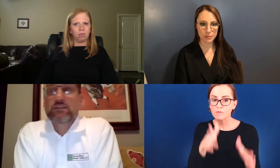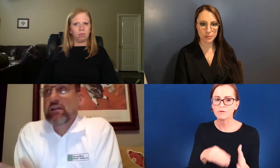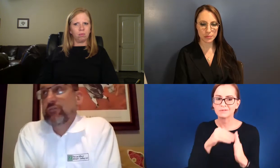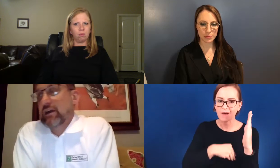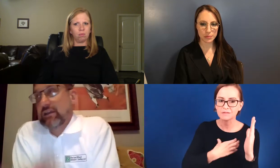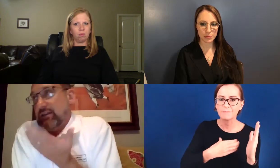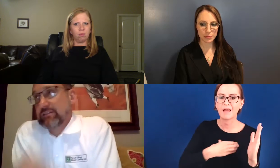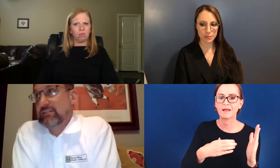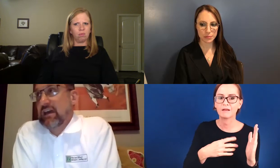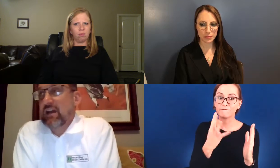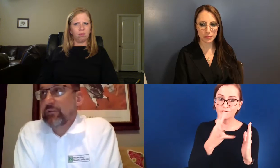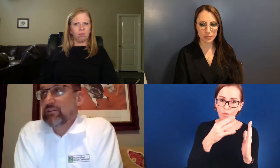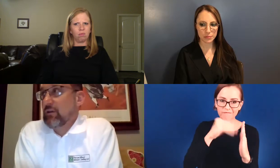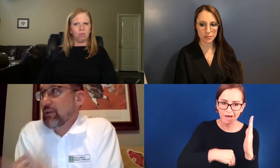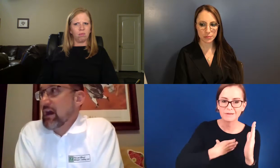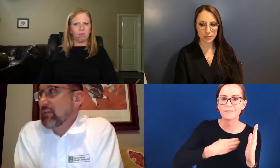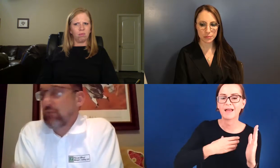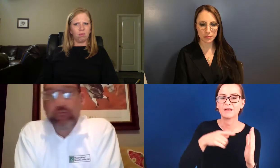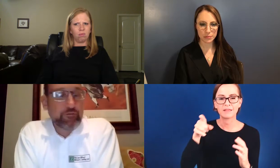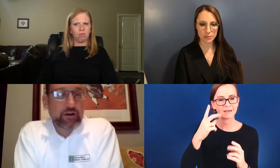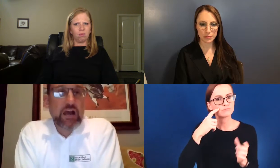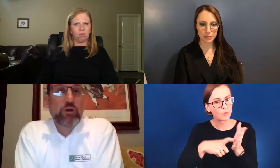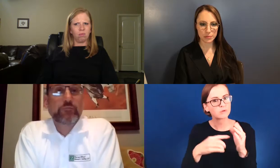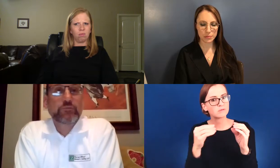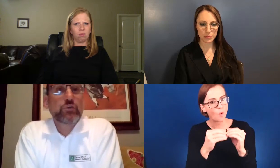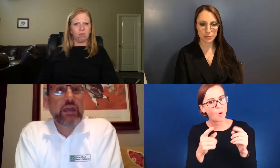It's kind of like, it's a sad commentary, but I live off of a highway 280,